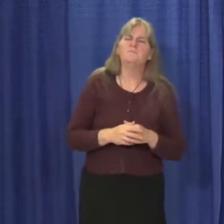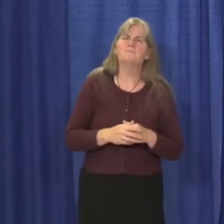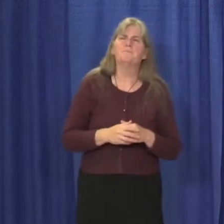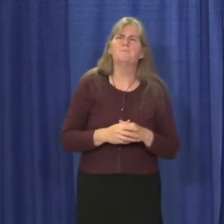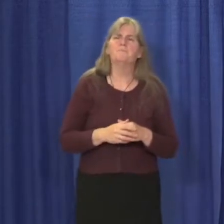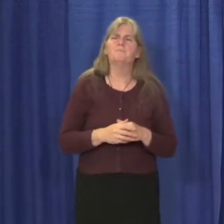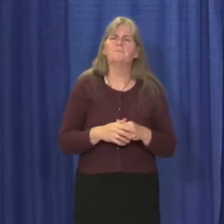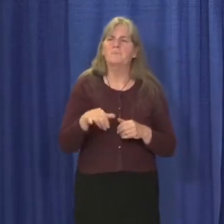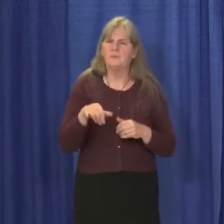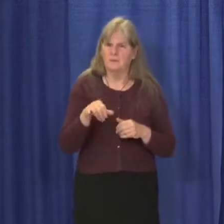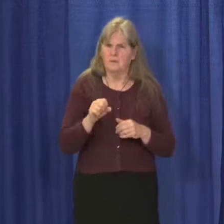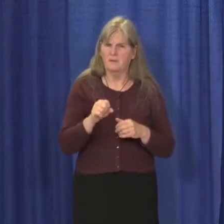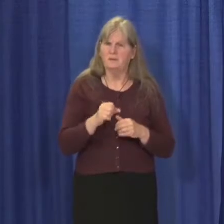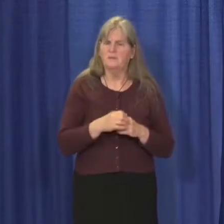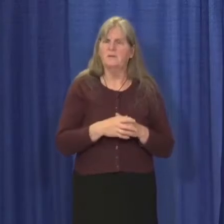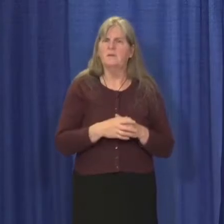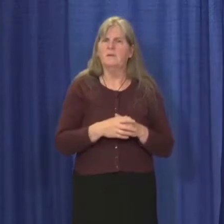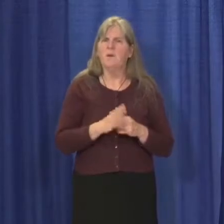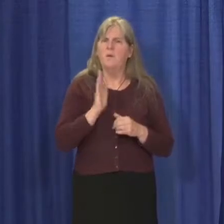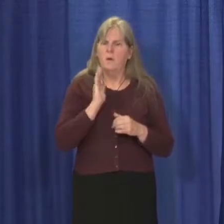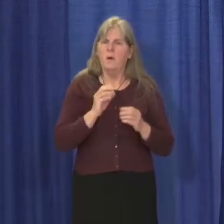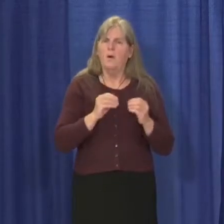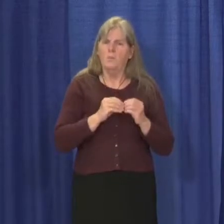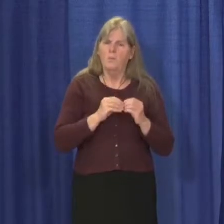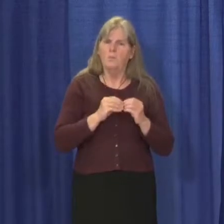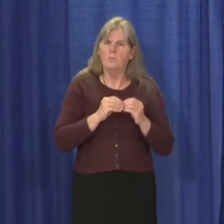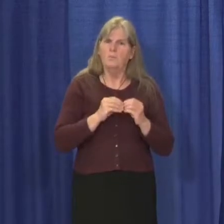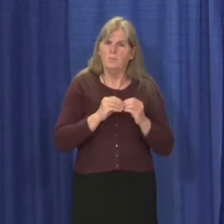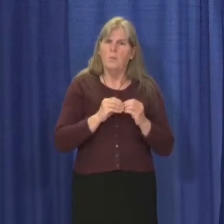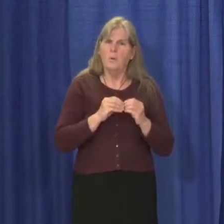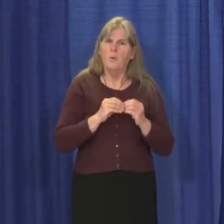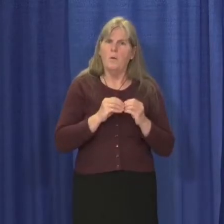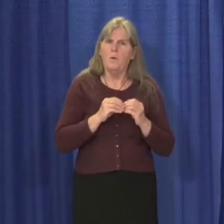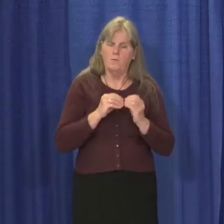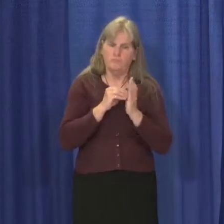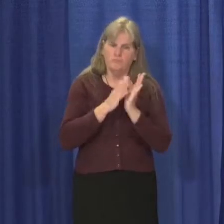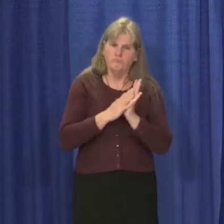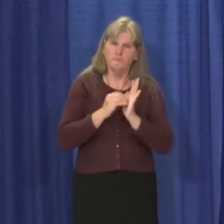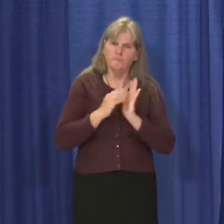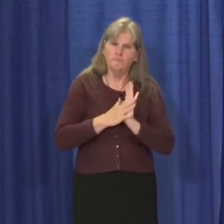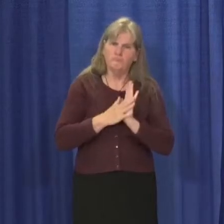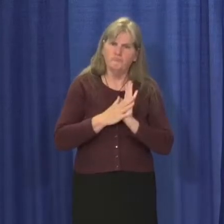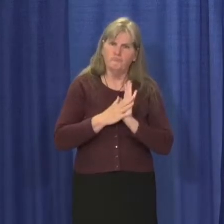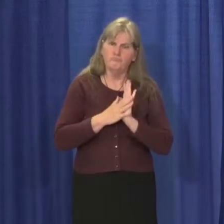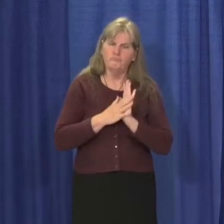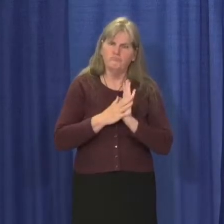need to take up more actively and systematically.